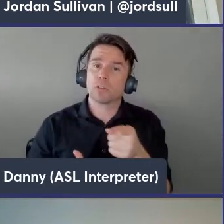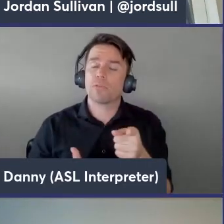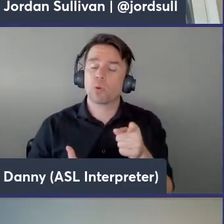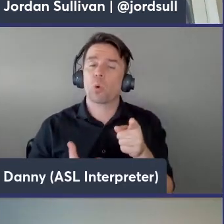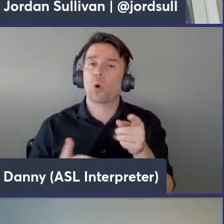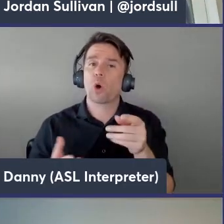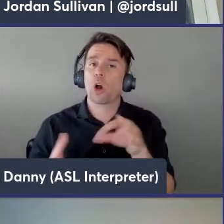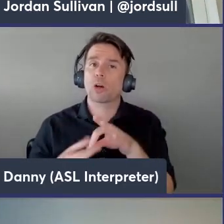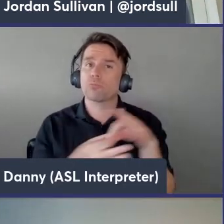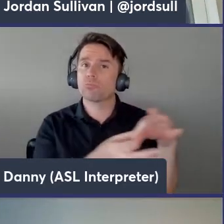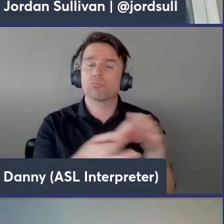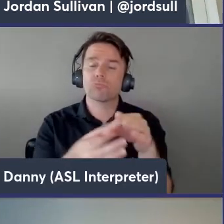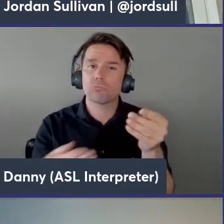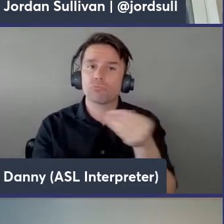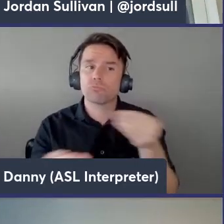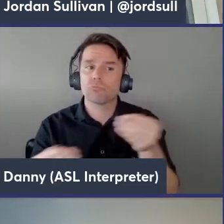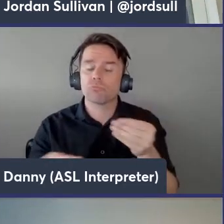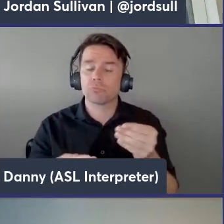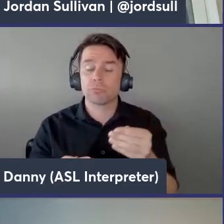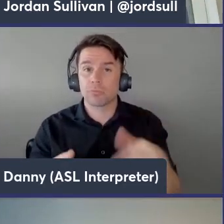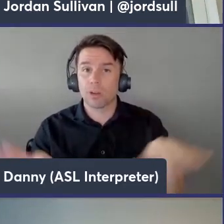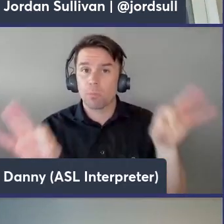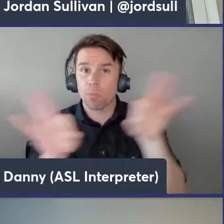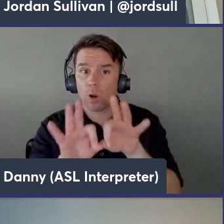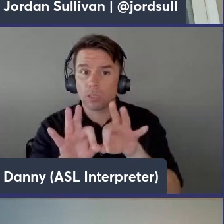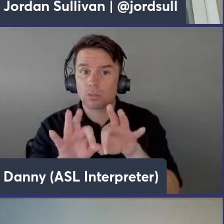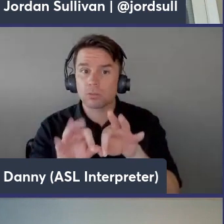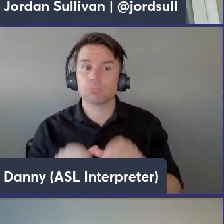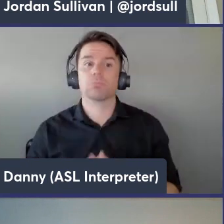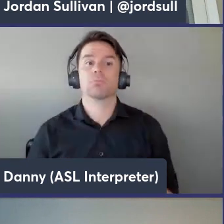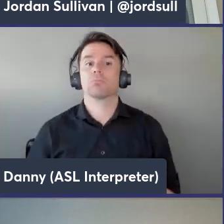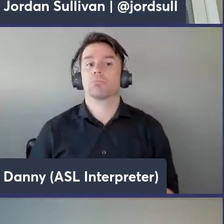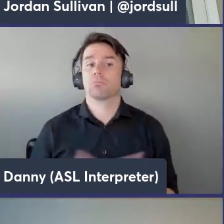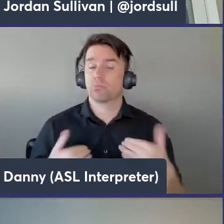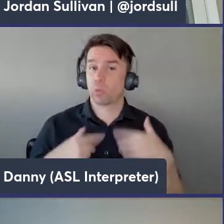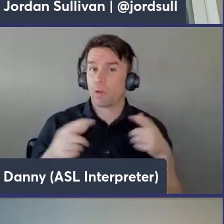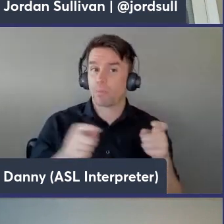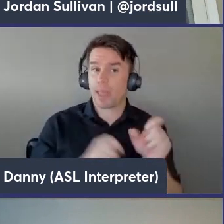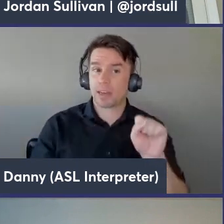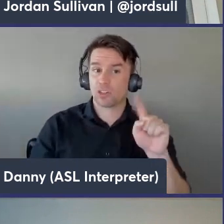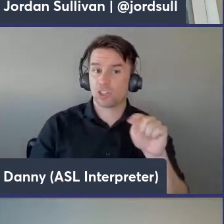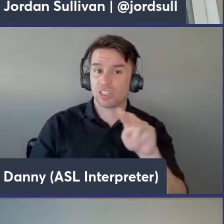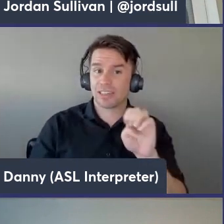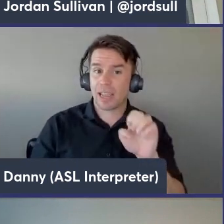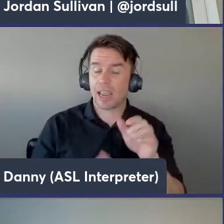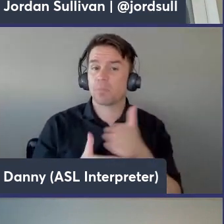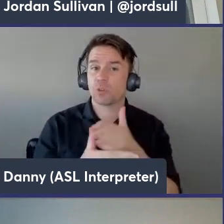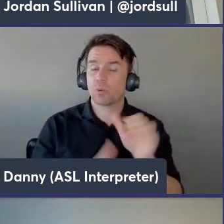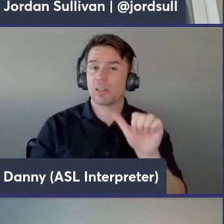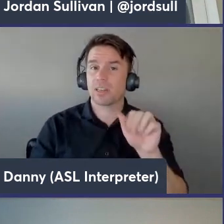Does your application wanna manage state between AWS service calls? Do you have an application workflow